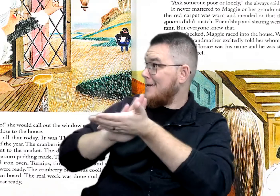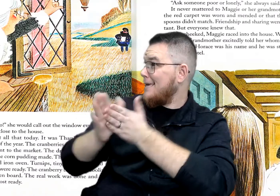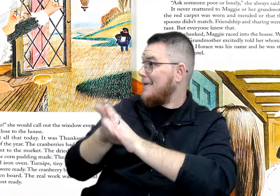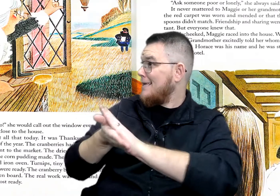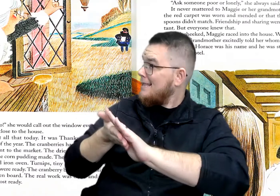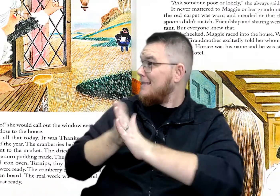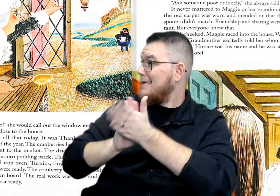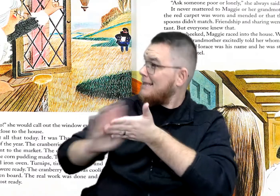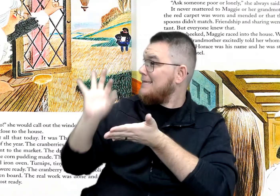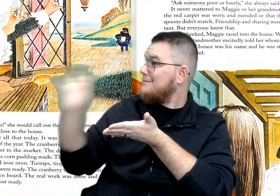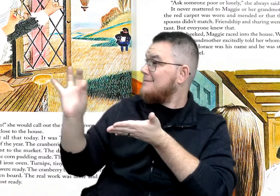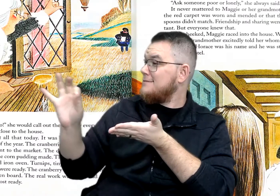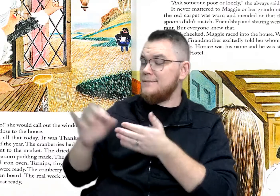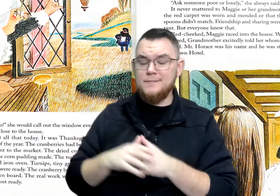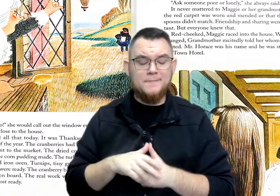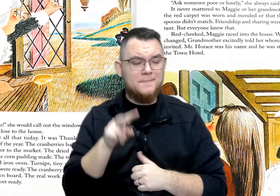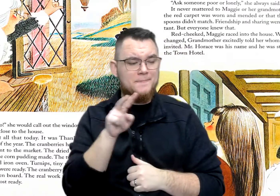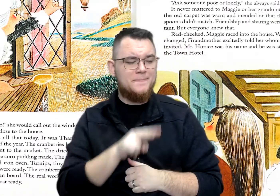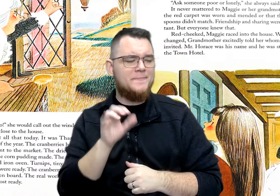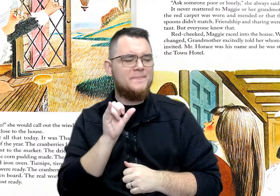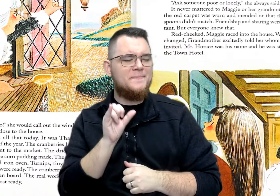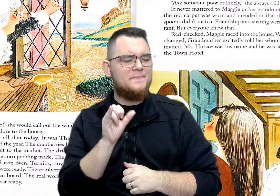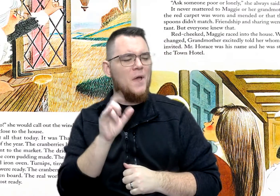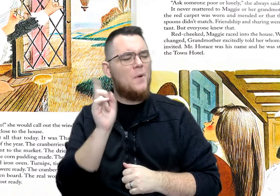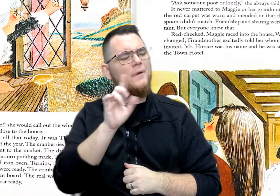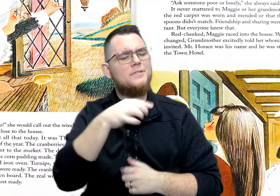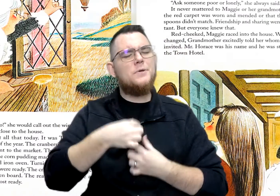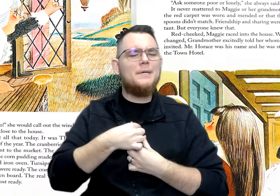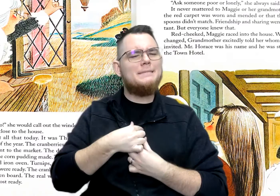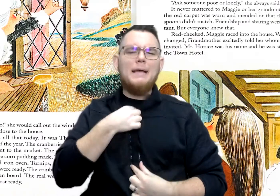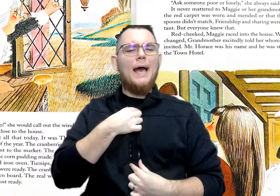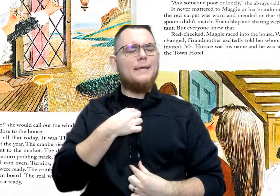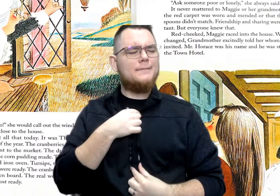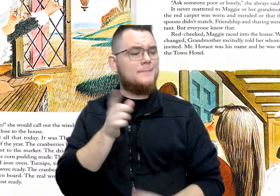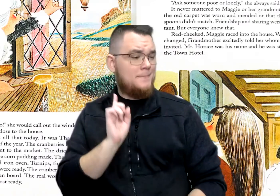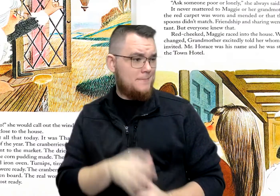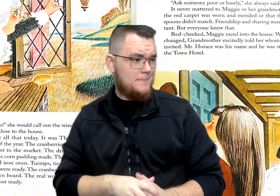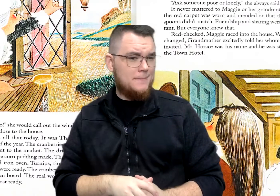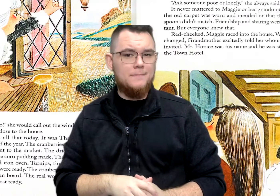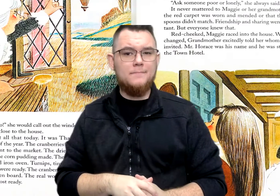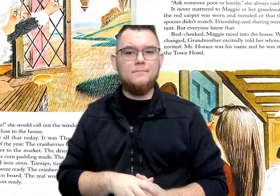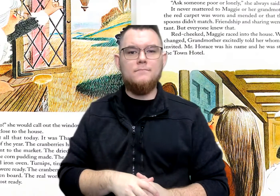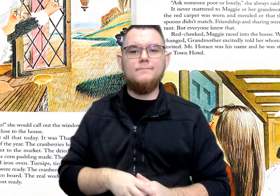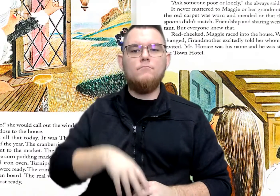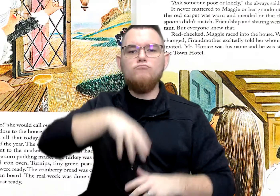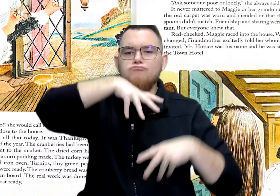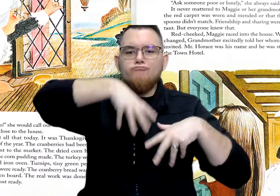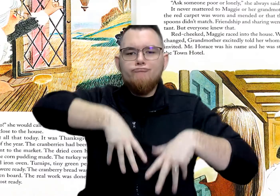“Oh? And where is your tie?” Grandmother asked. He lifted his long whiskers.